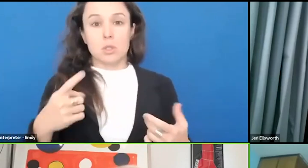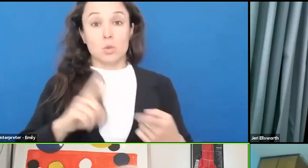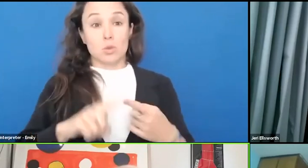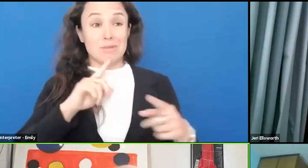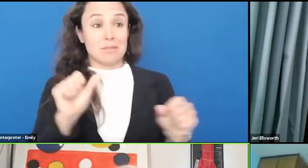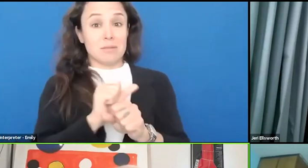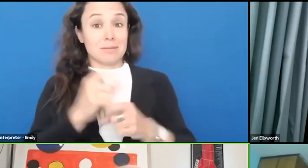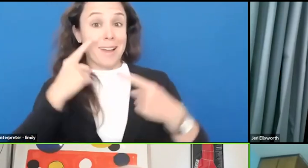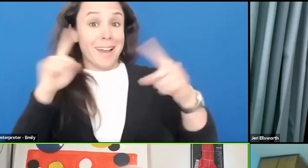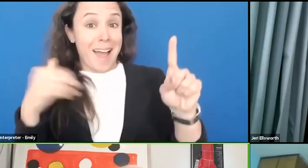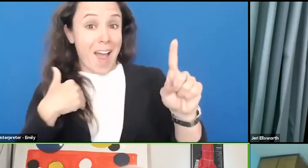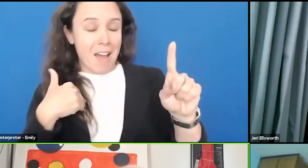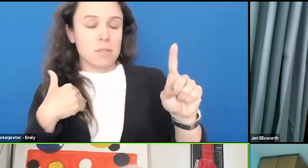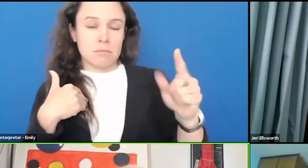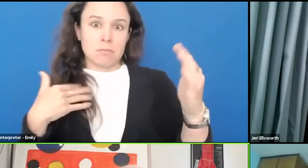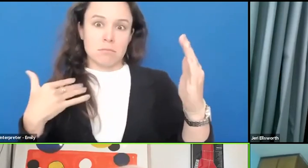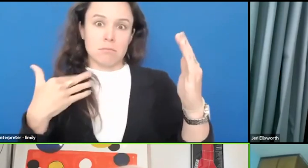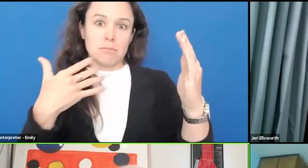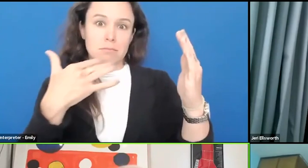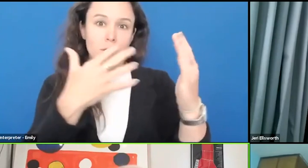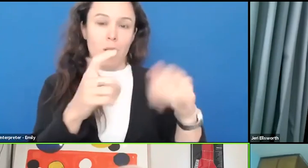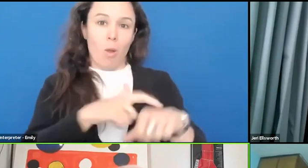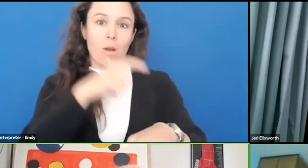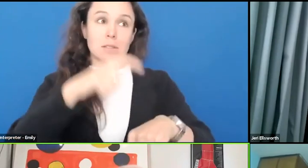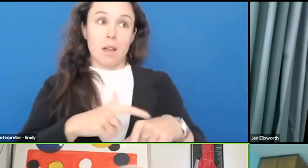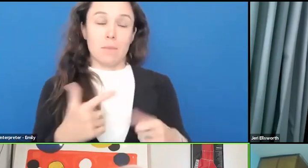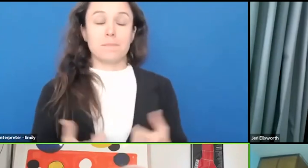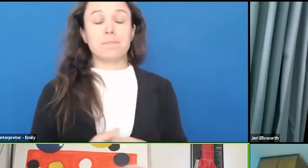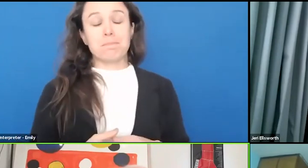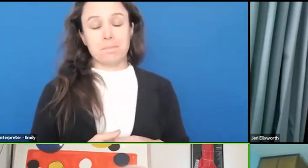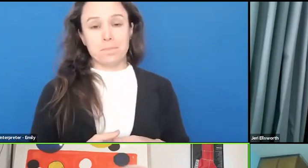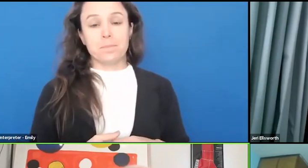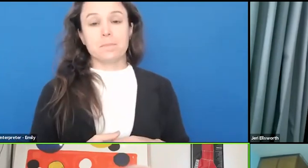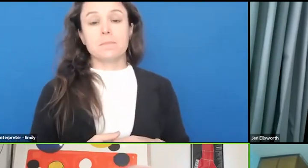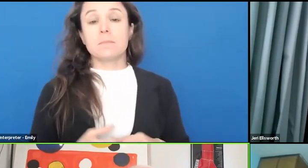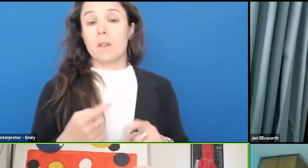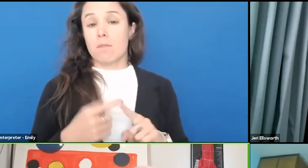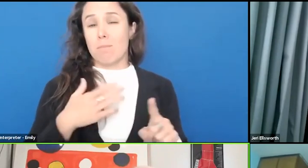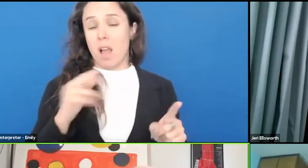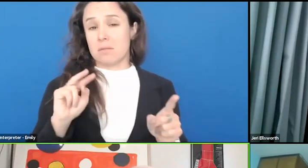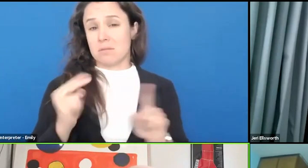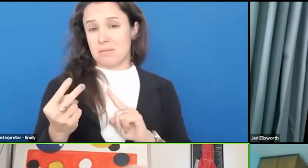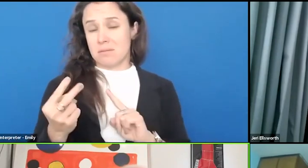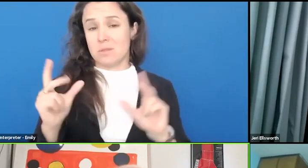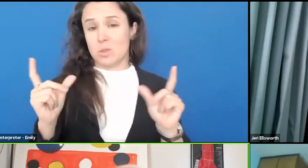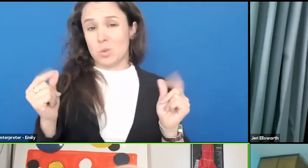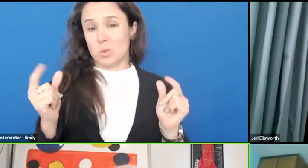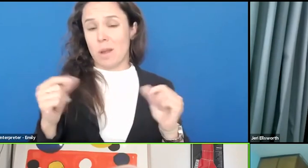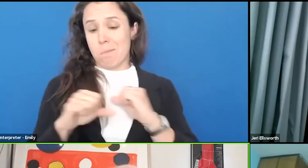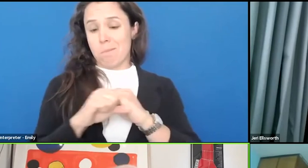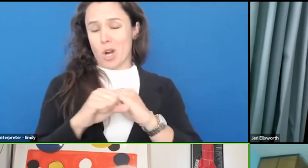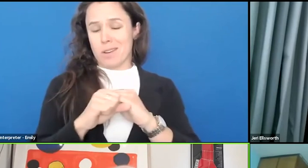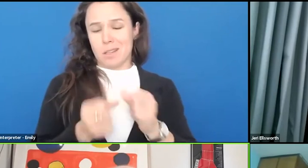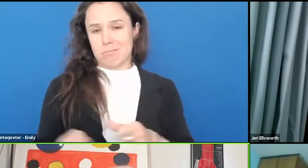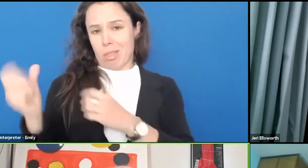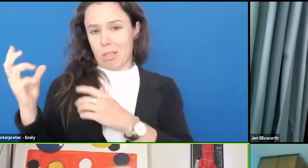So I think from my perspective, put the marketing behind us and start working towards how would we,